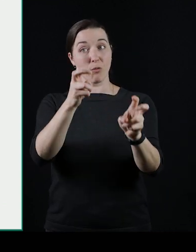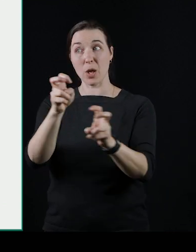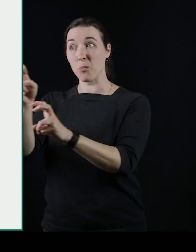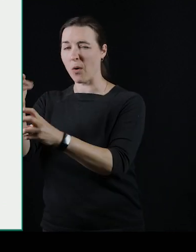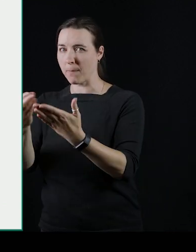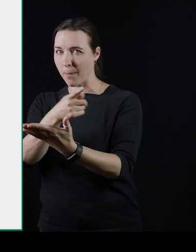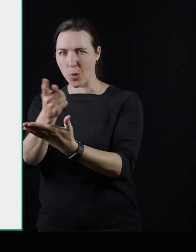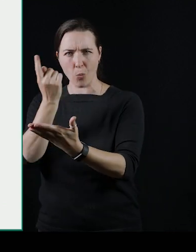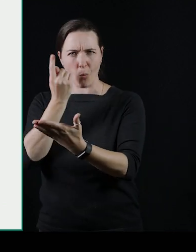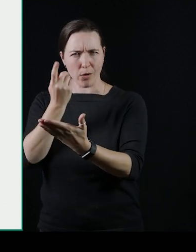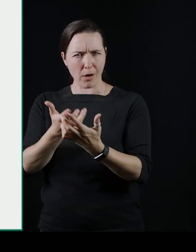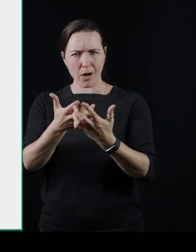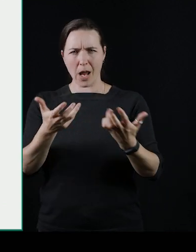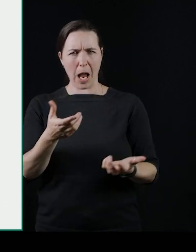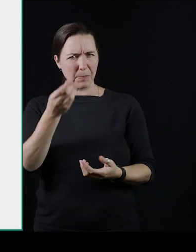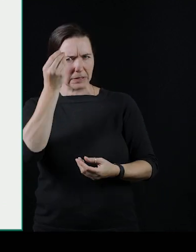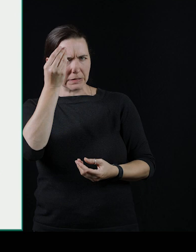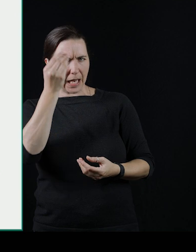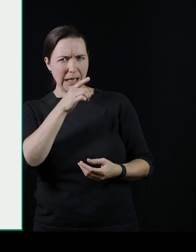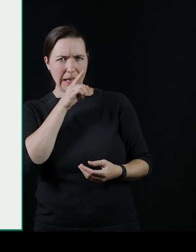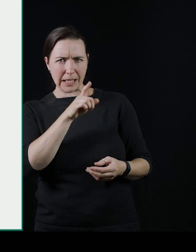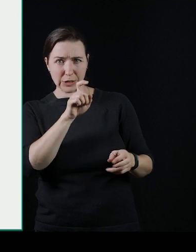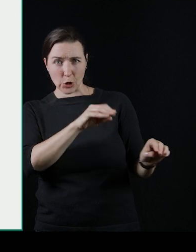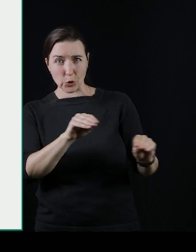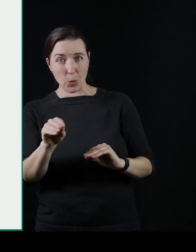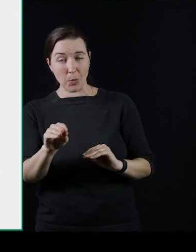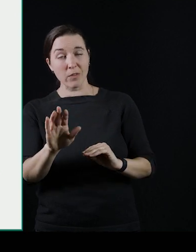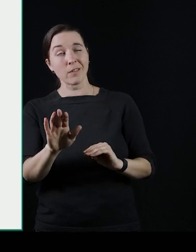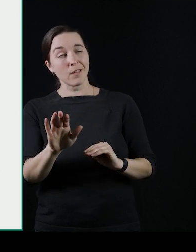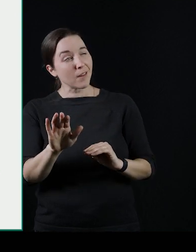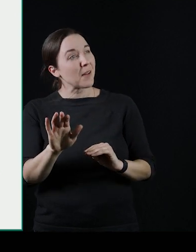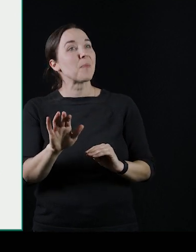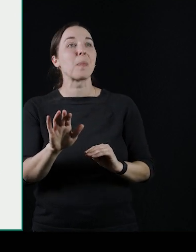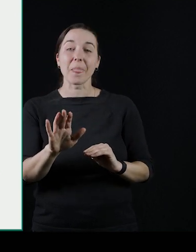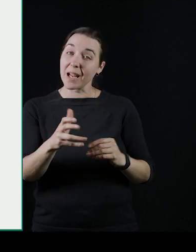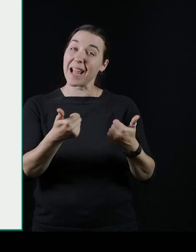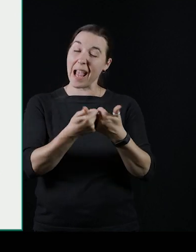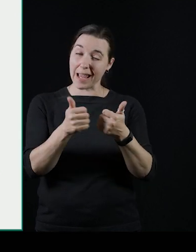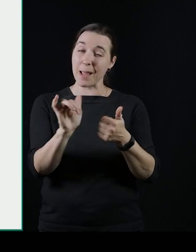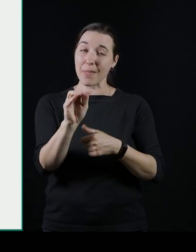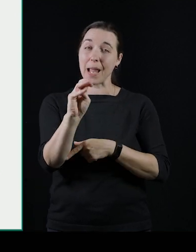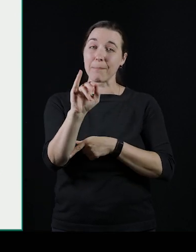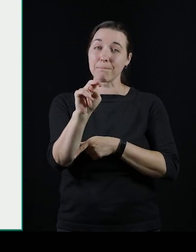you might be wondering how much data that could be to move. As it turns out like a game like Minecraft